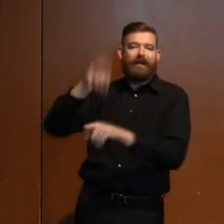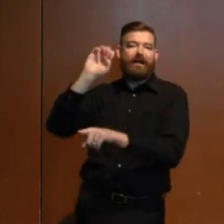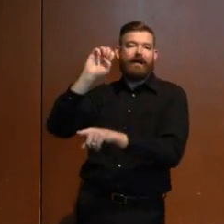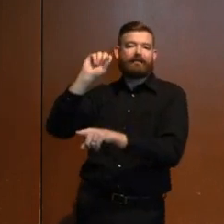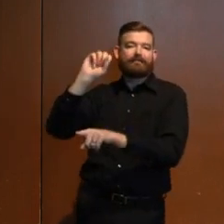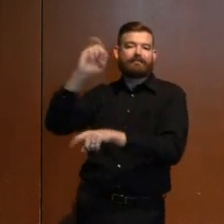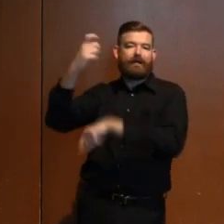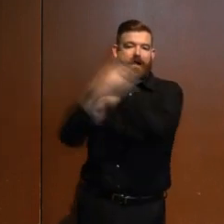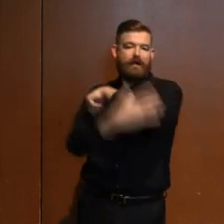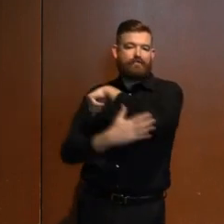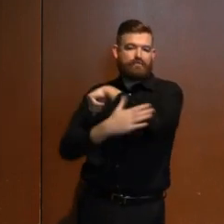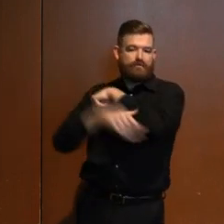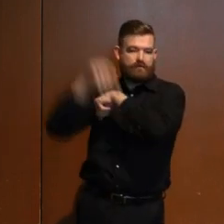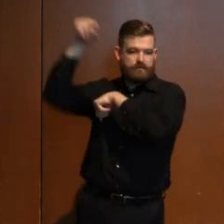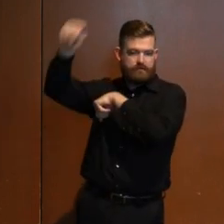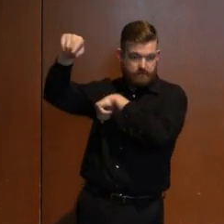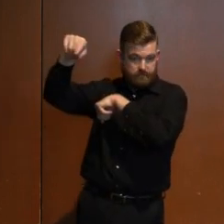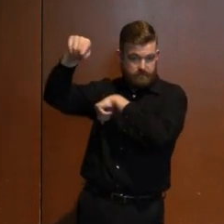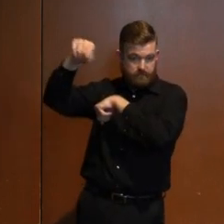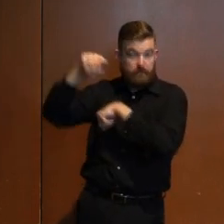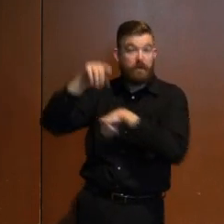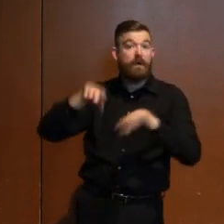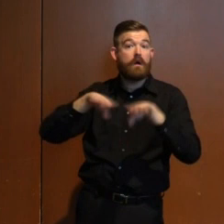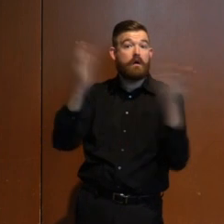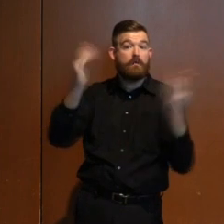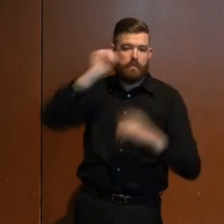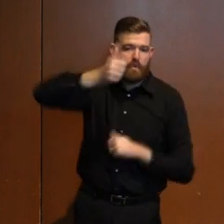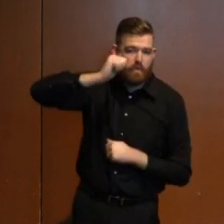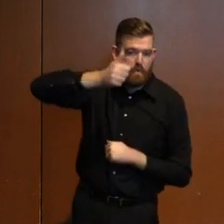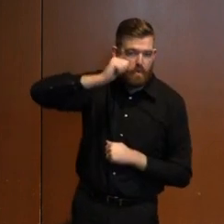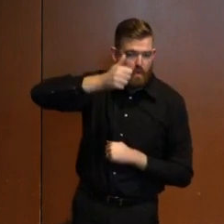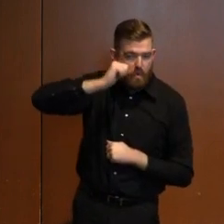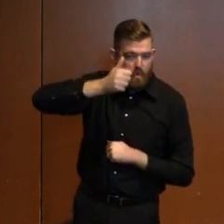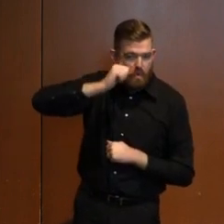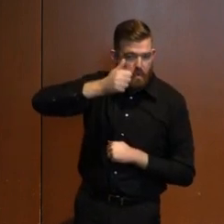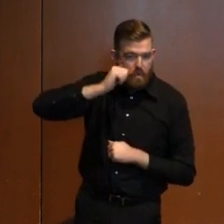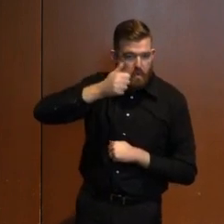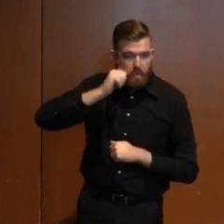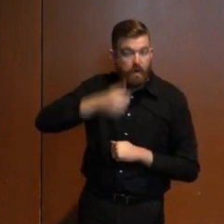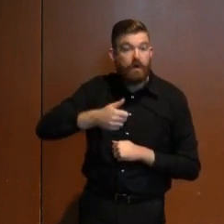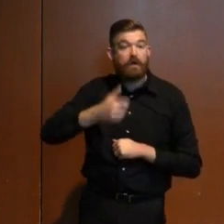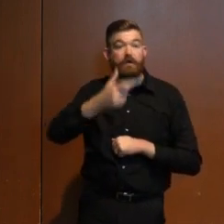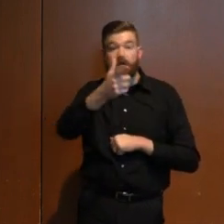COME UP AND THEY MENTION IT TODAY. ESSEXX COUNTY HAS ANNOUNCED